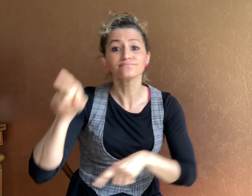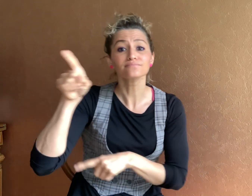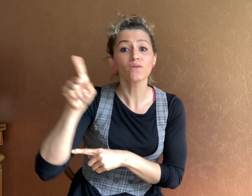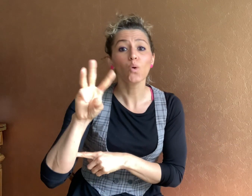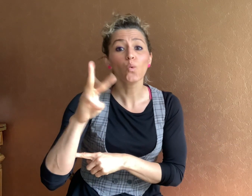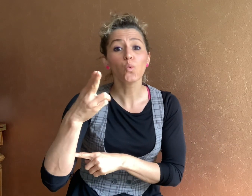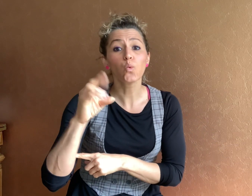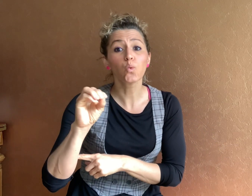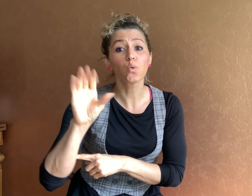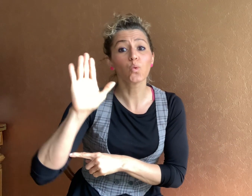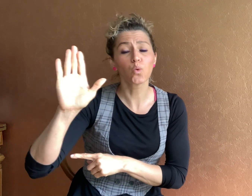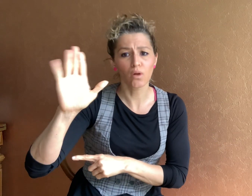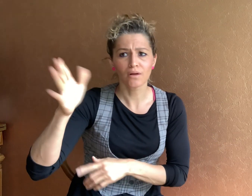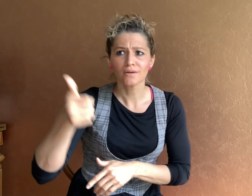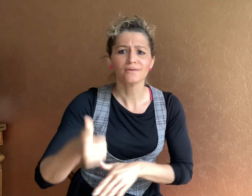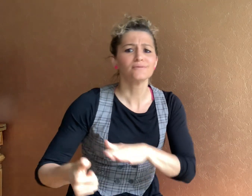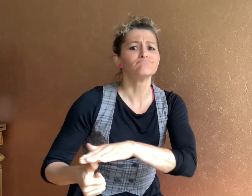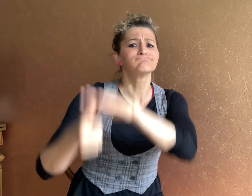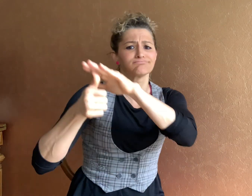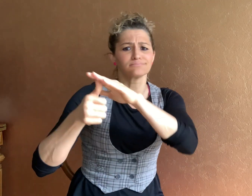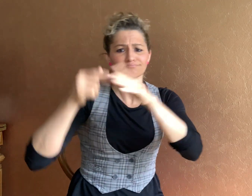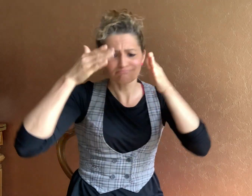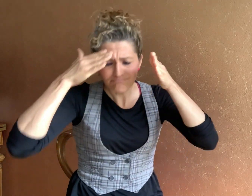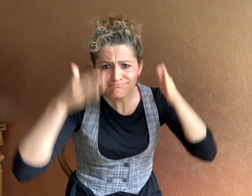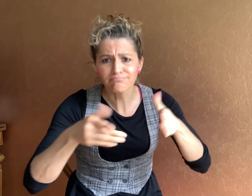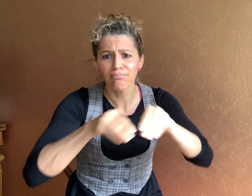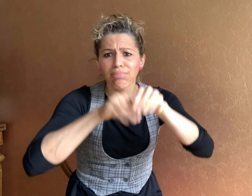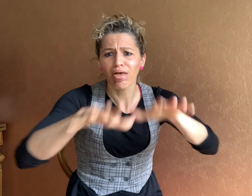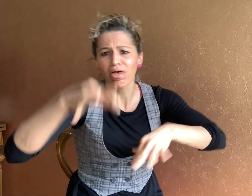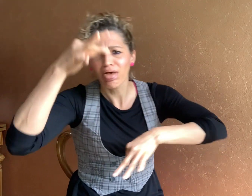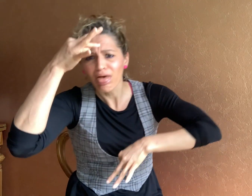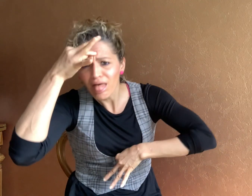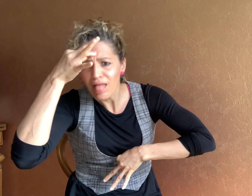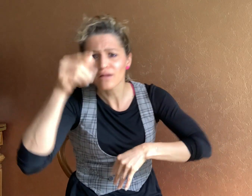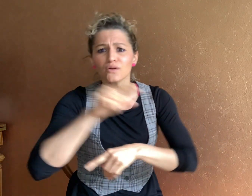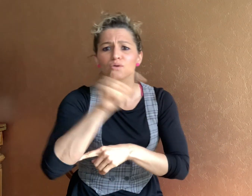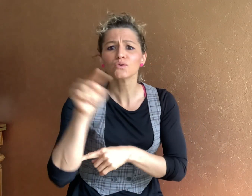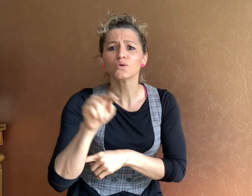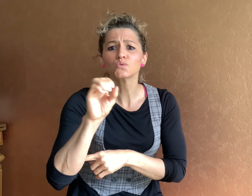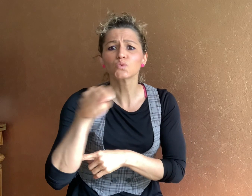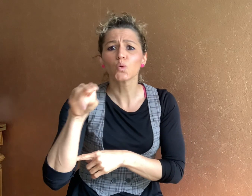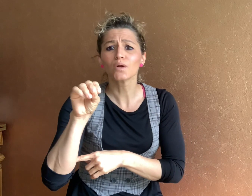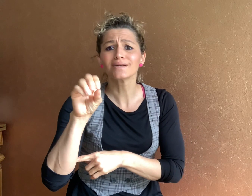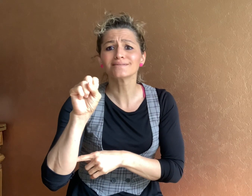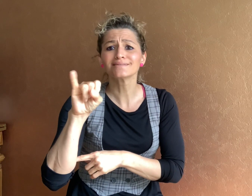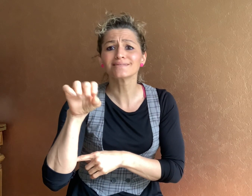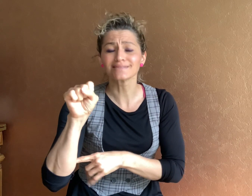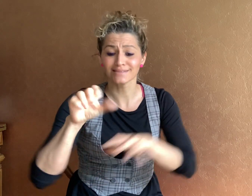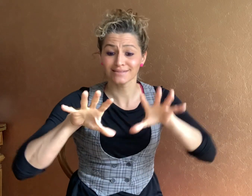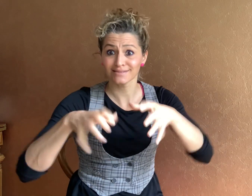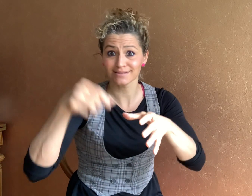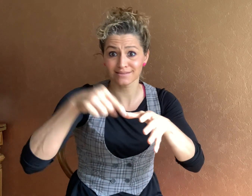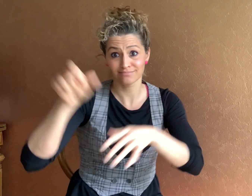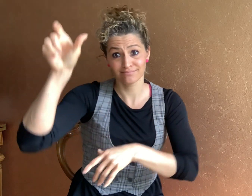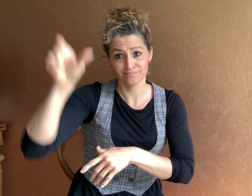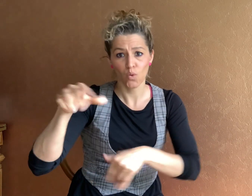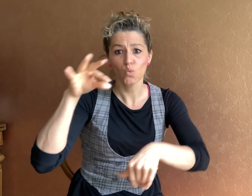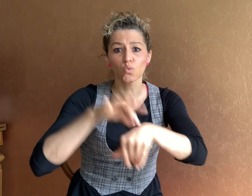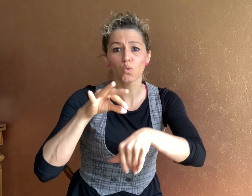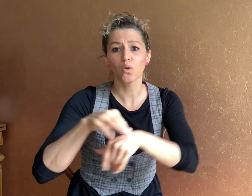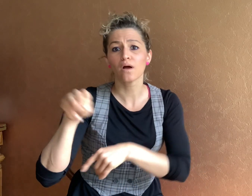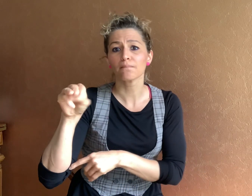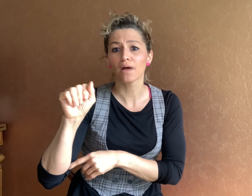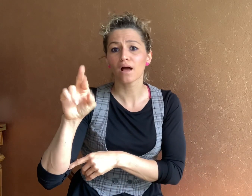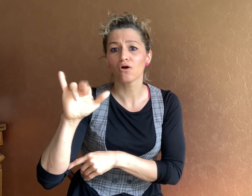WHO’s head for the emerging diseases and zoonosis unit,